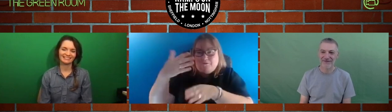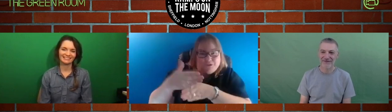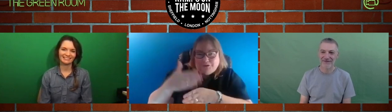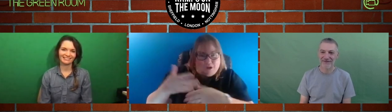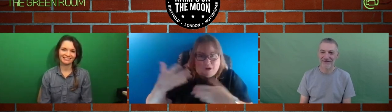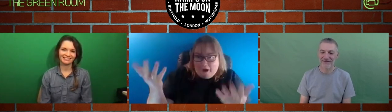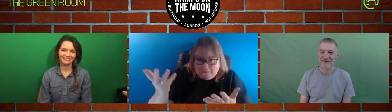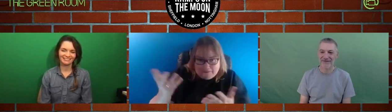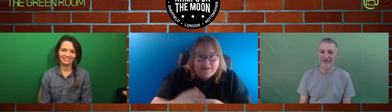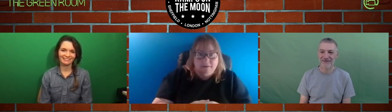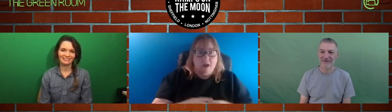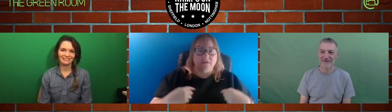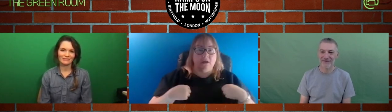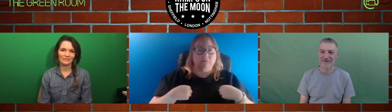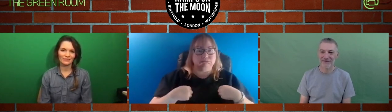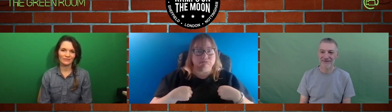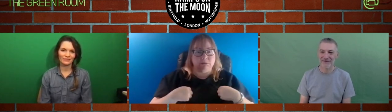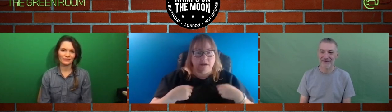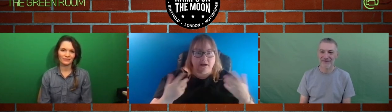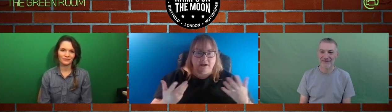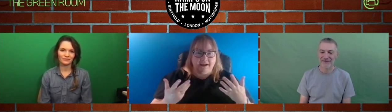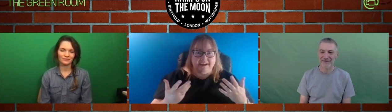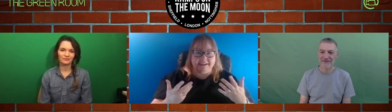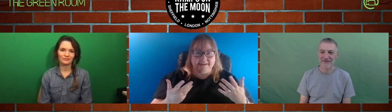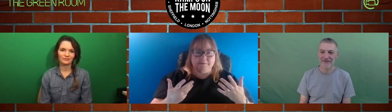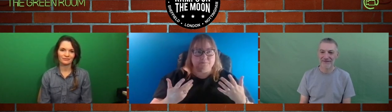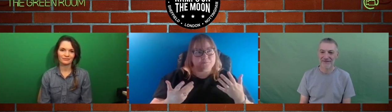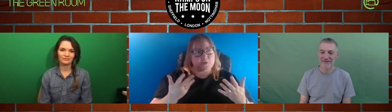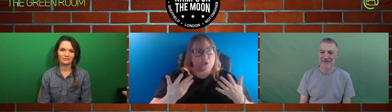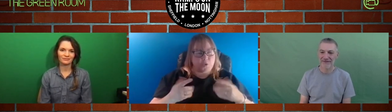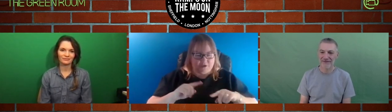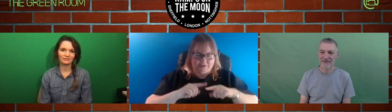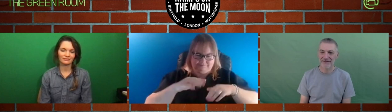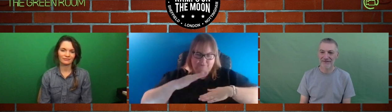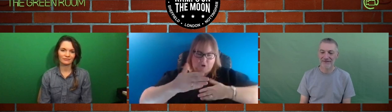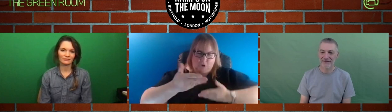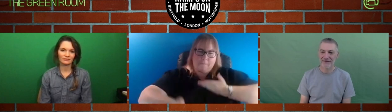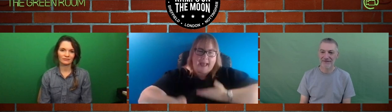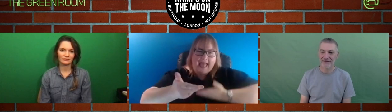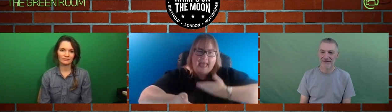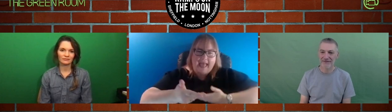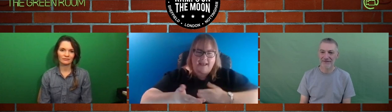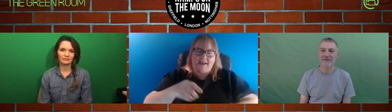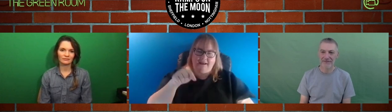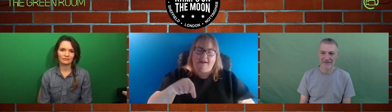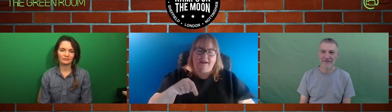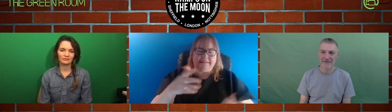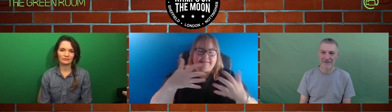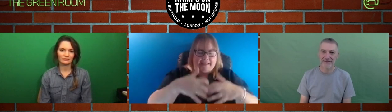It's an ever moving thing I think but we got into such good